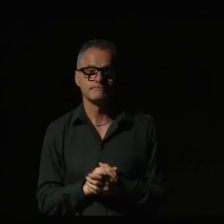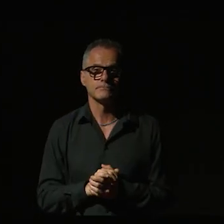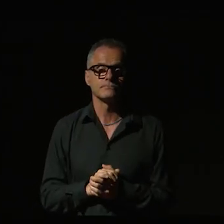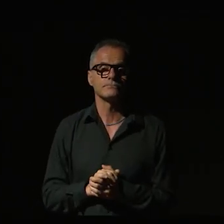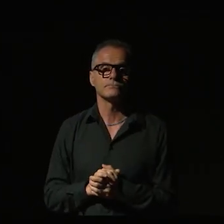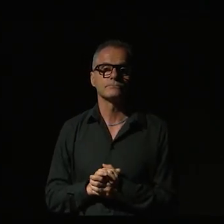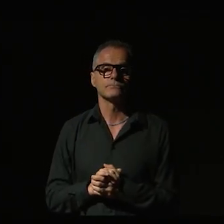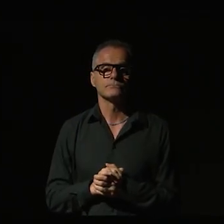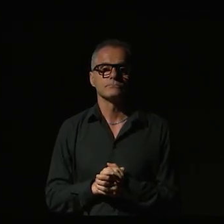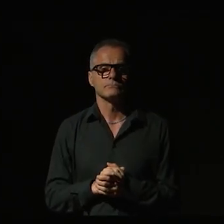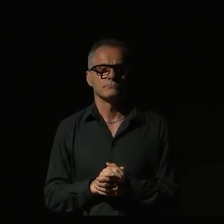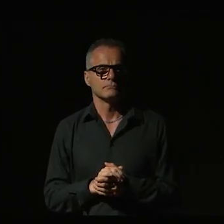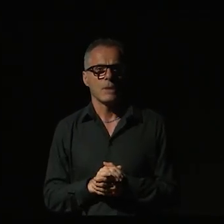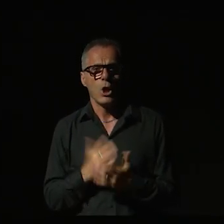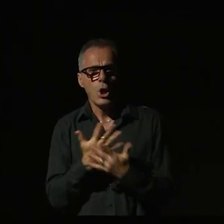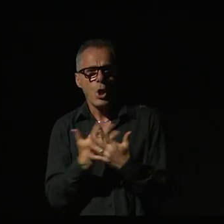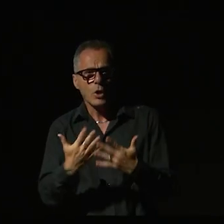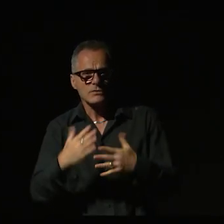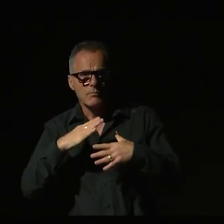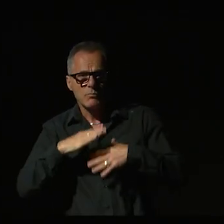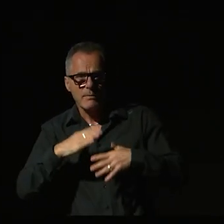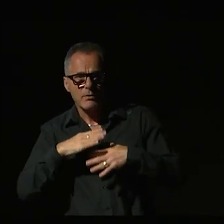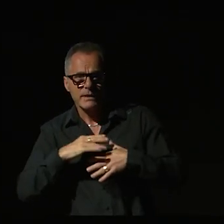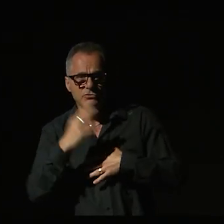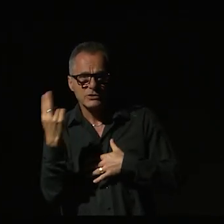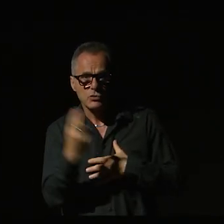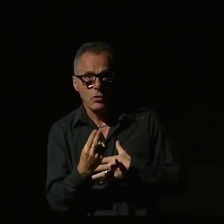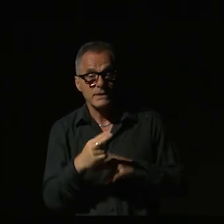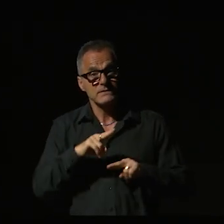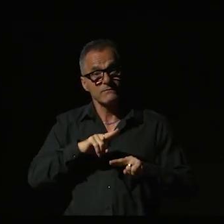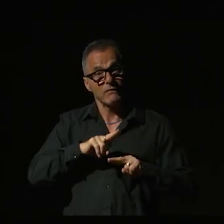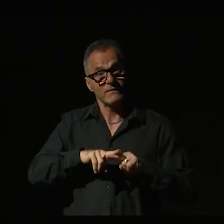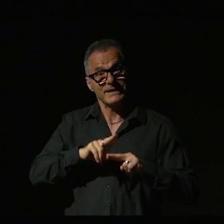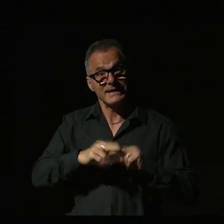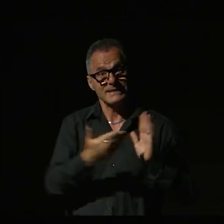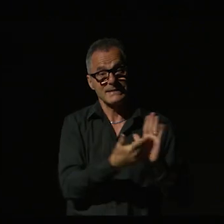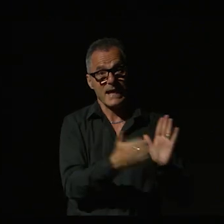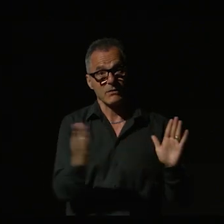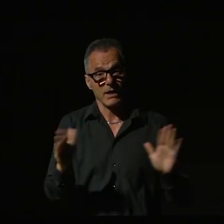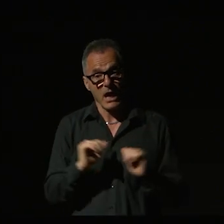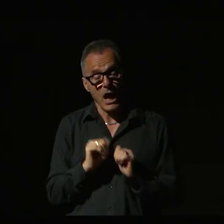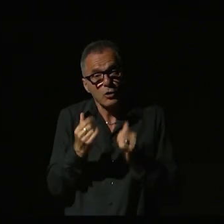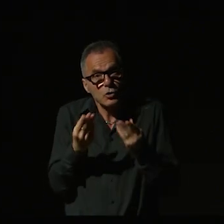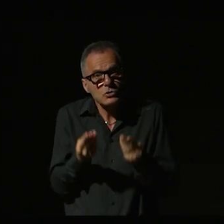The extensive preparatory drawings for the Farnese gallery are rich source for better understanding